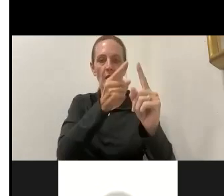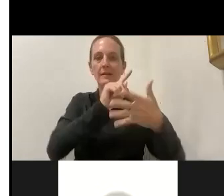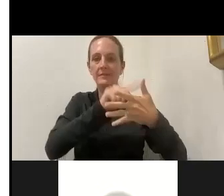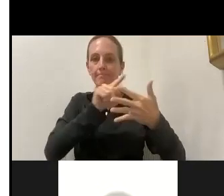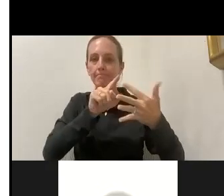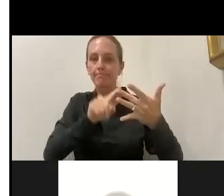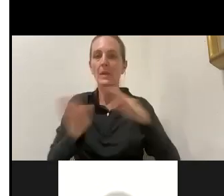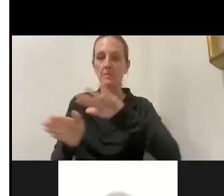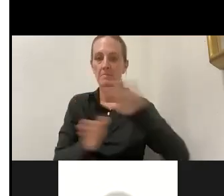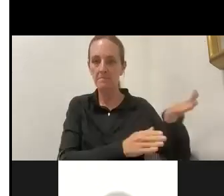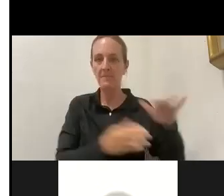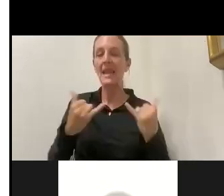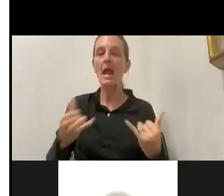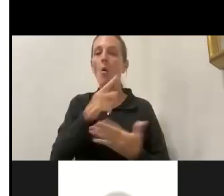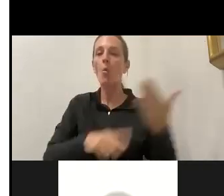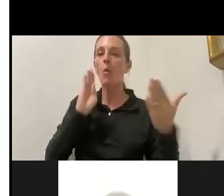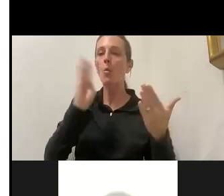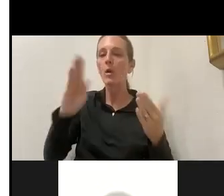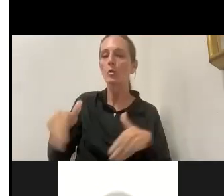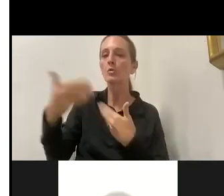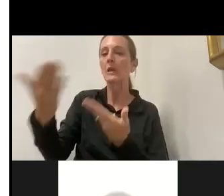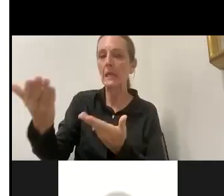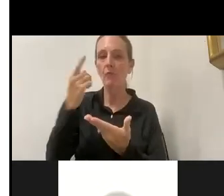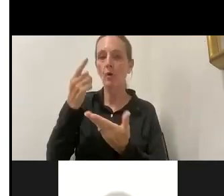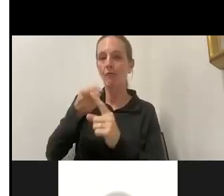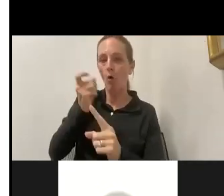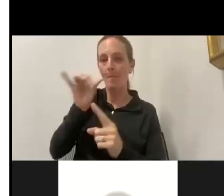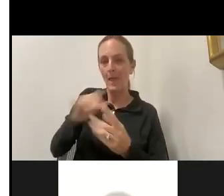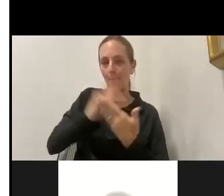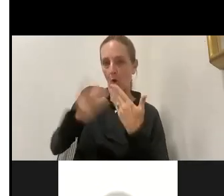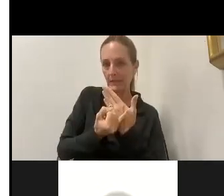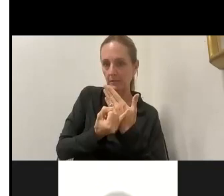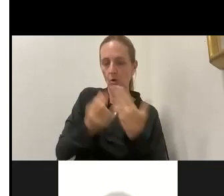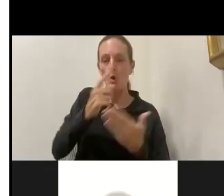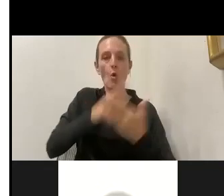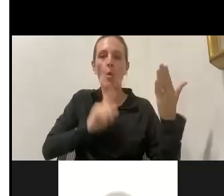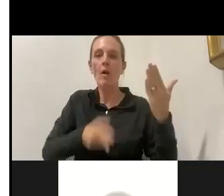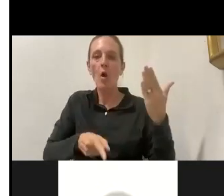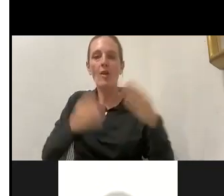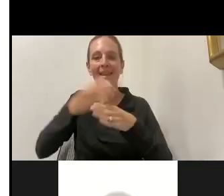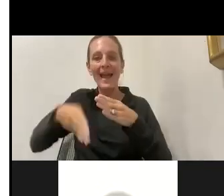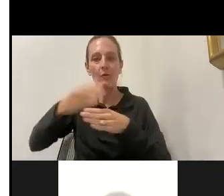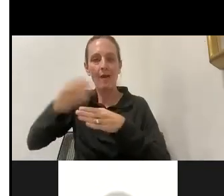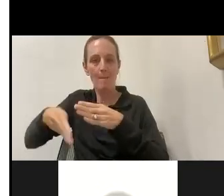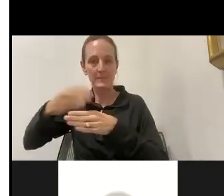are you going to deliver from the project? What are those outcomes going to be? So that could be,